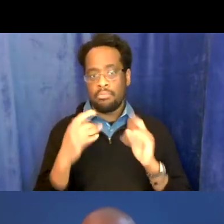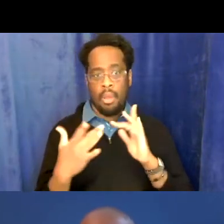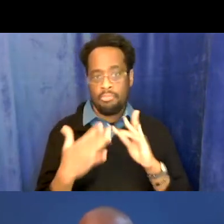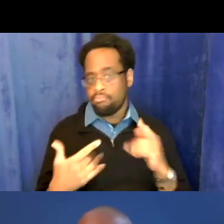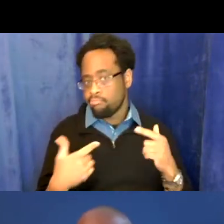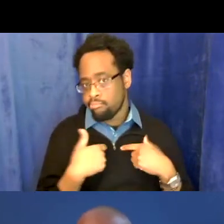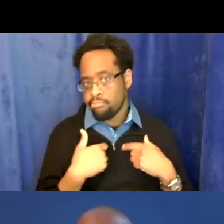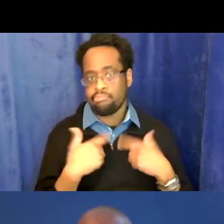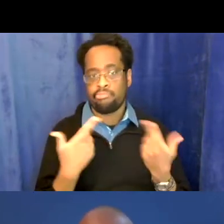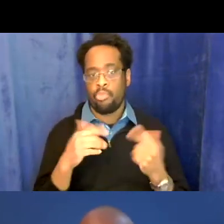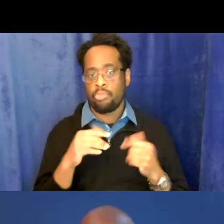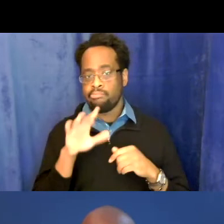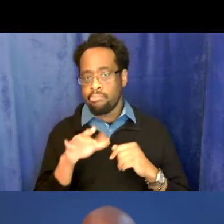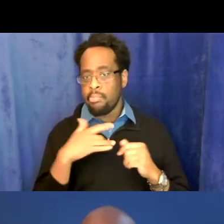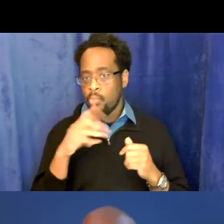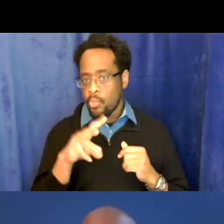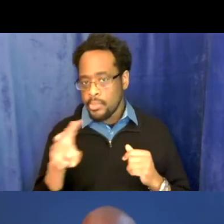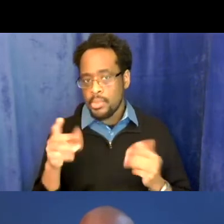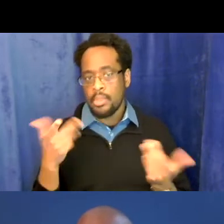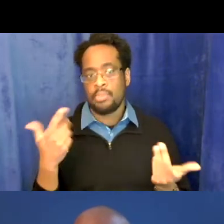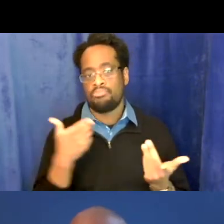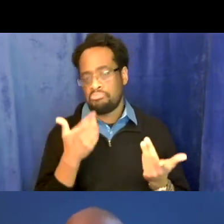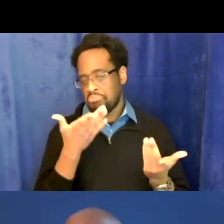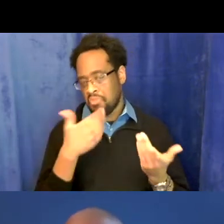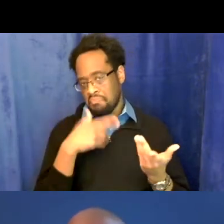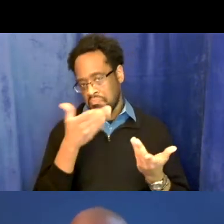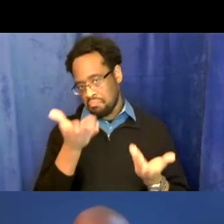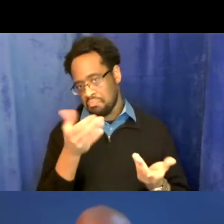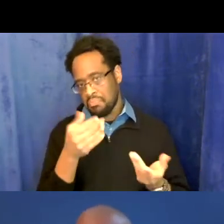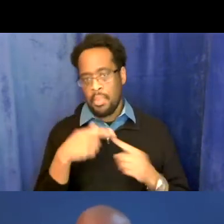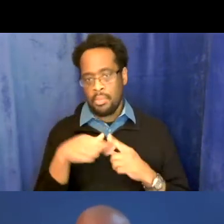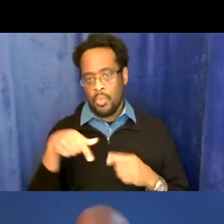so this if you would like to contact me i have my contact information here my website feel free